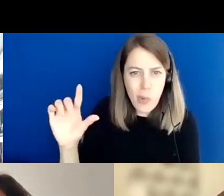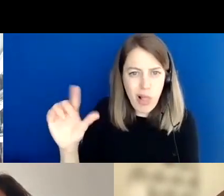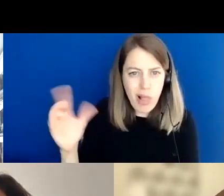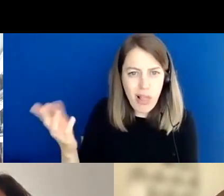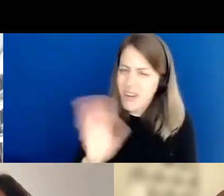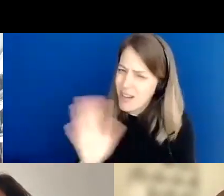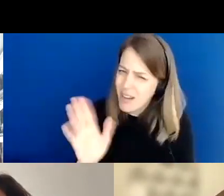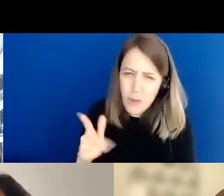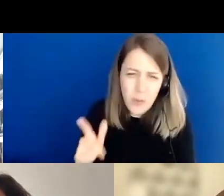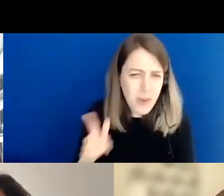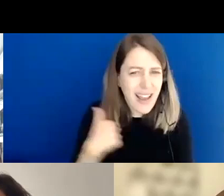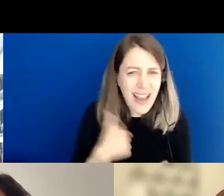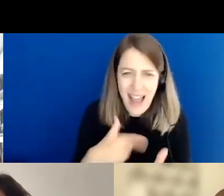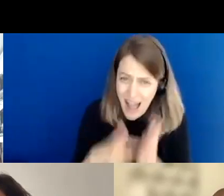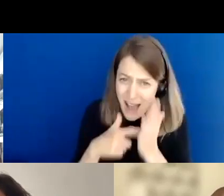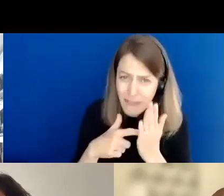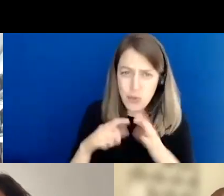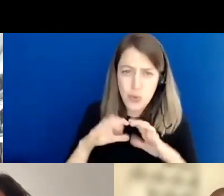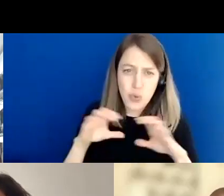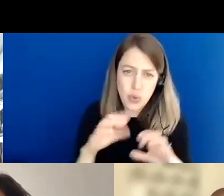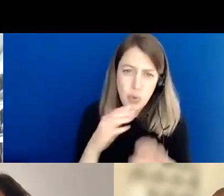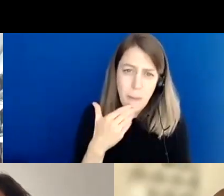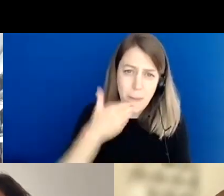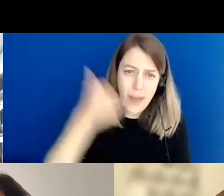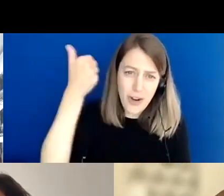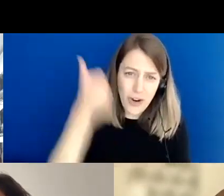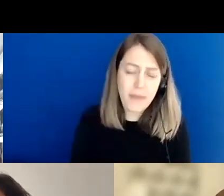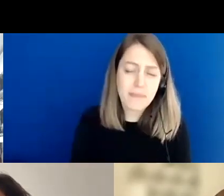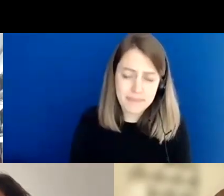So that's what I learned about the JRC.